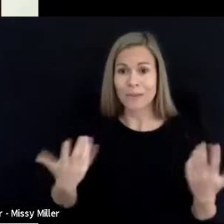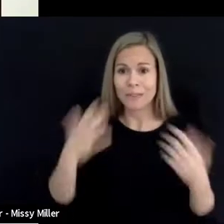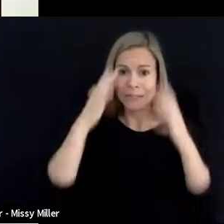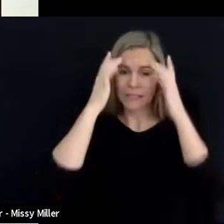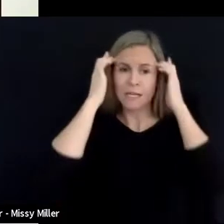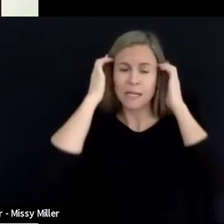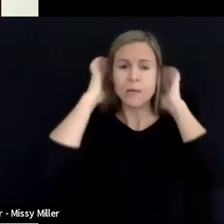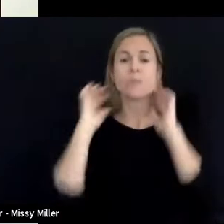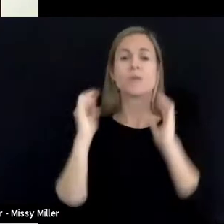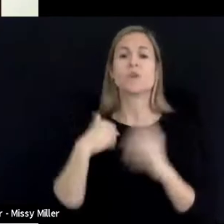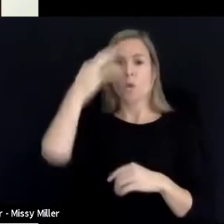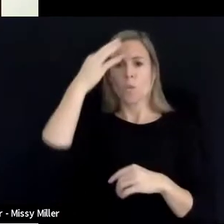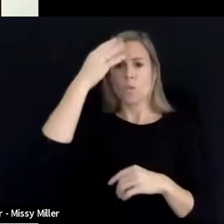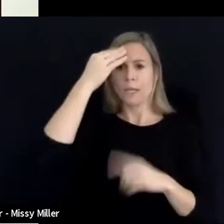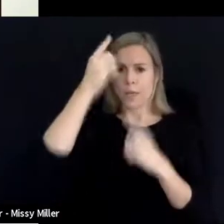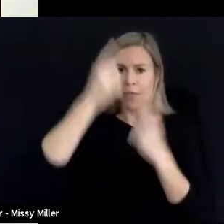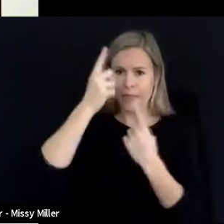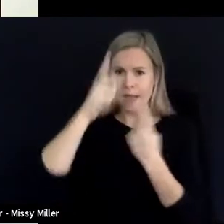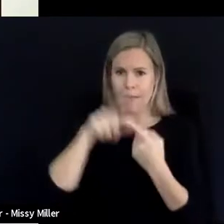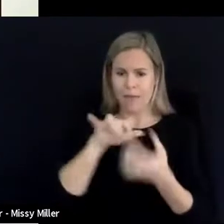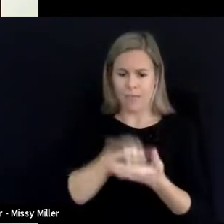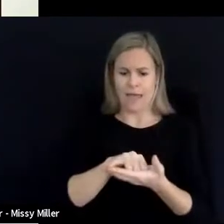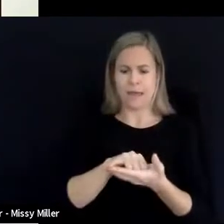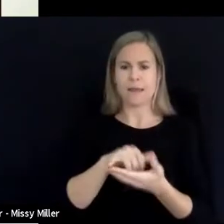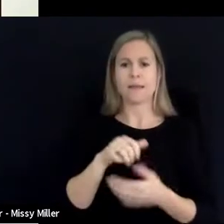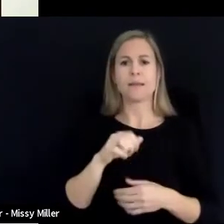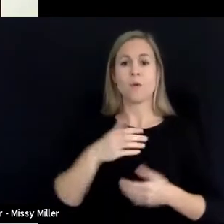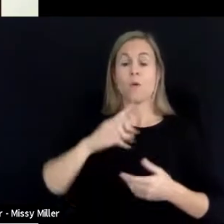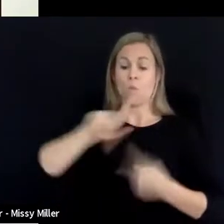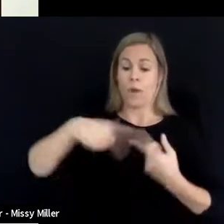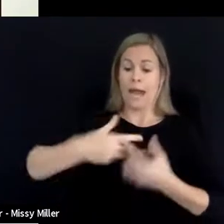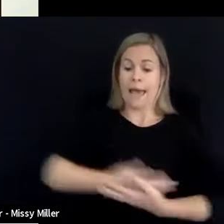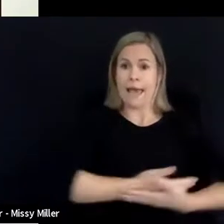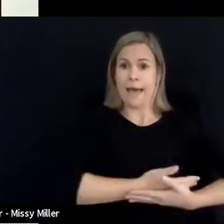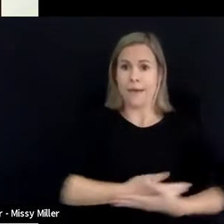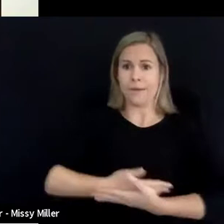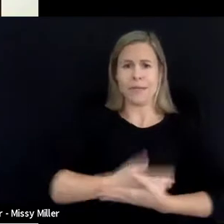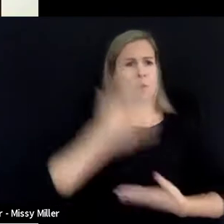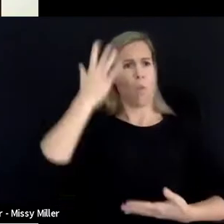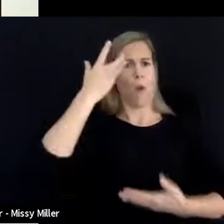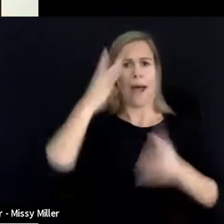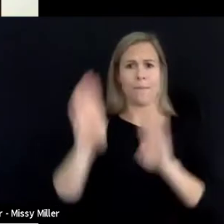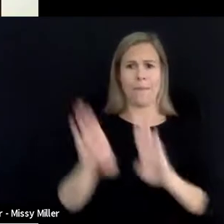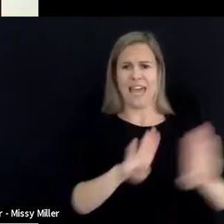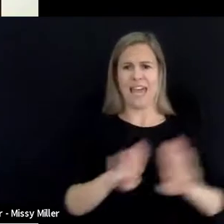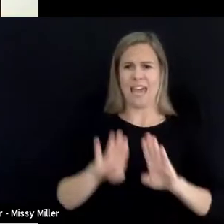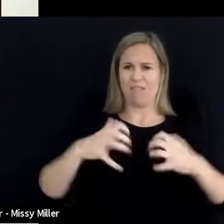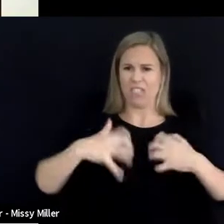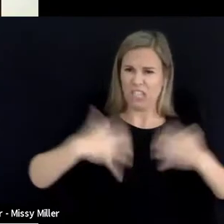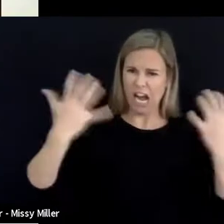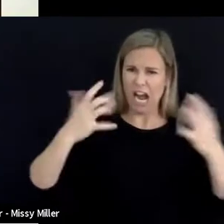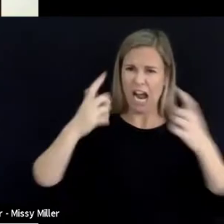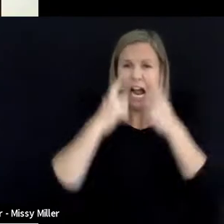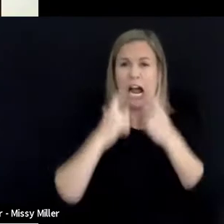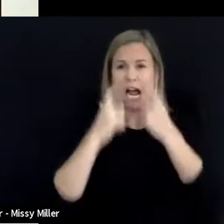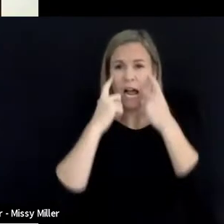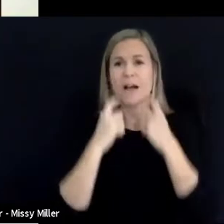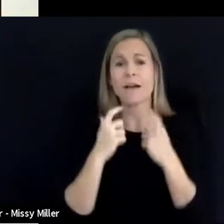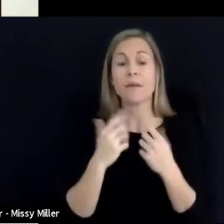If you think about it, why did Jacob behave that way? Well, today I would say, well, maybe touch was painful to him.